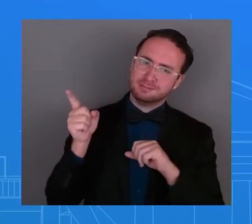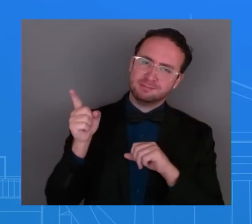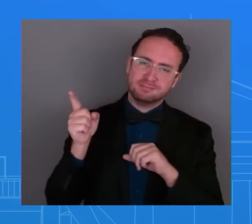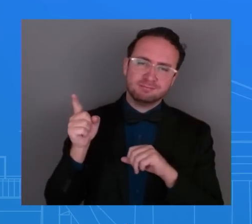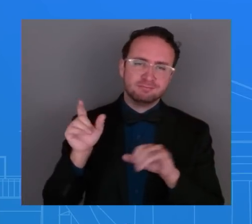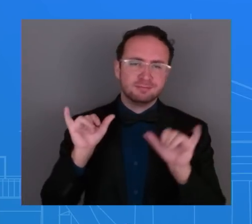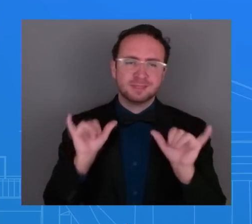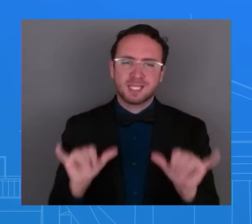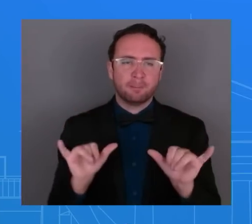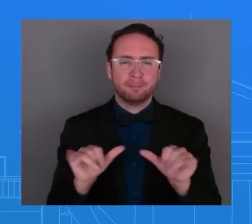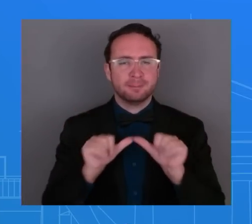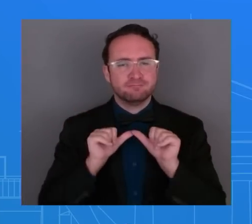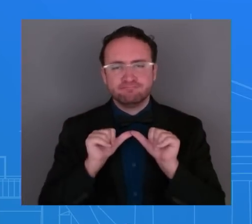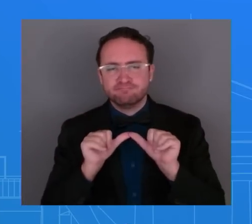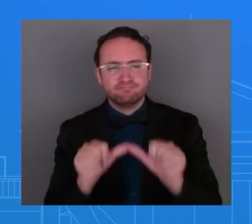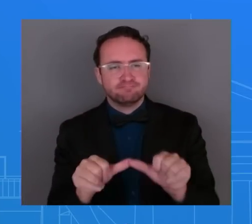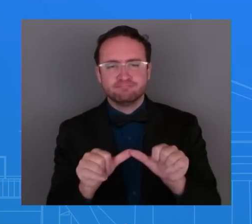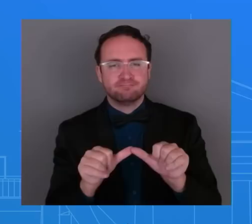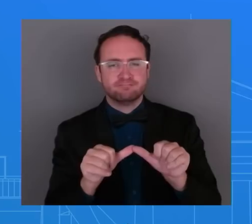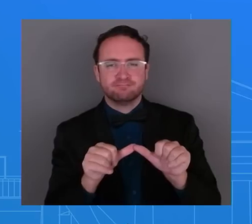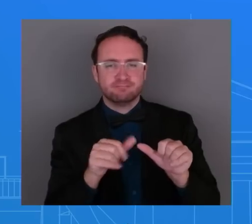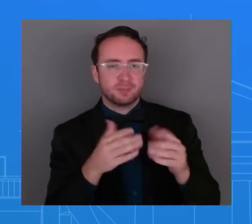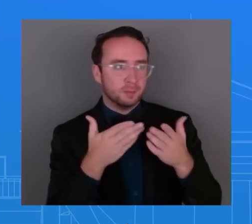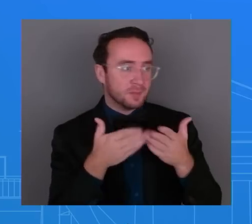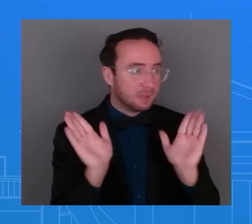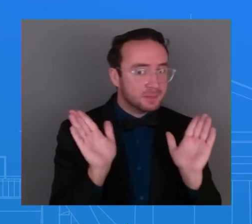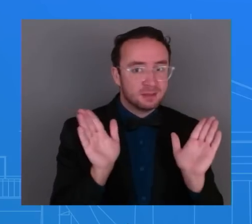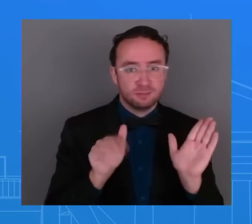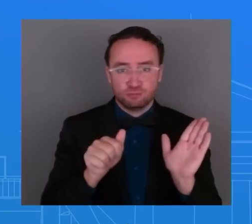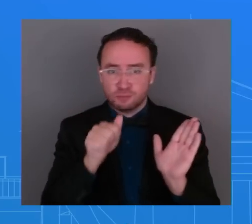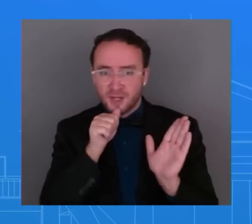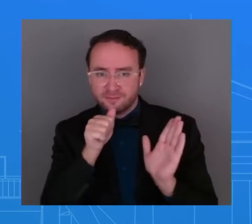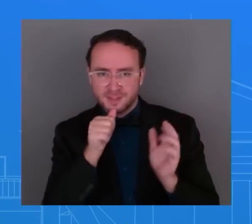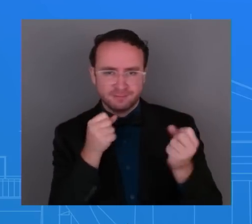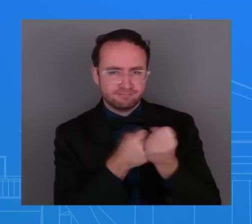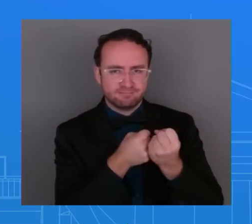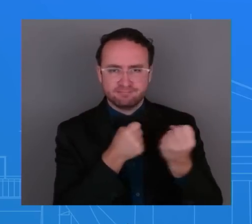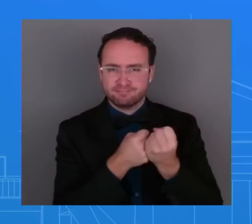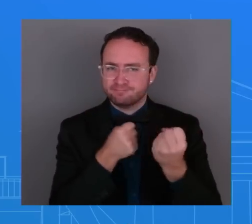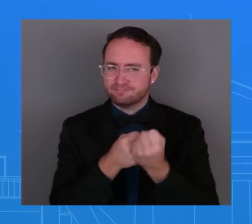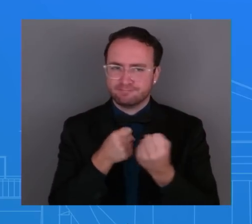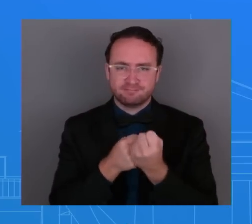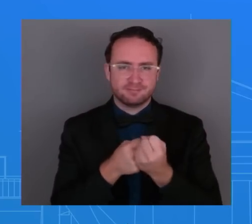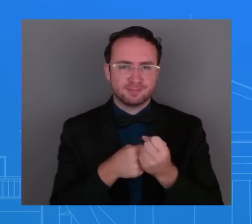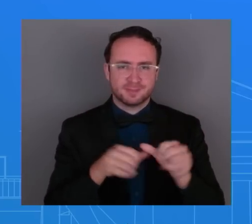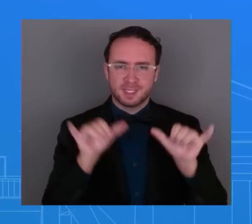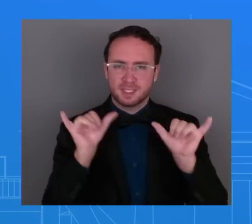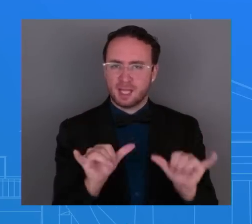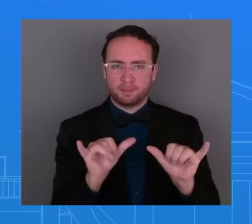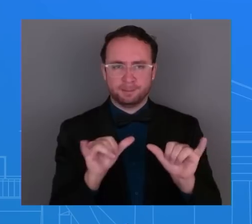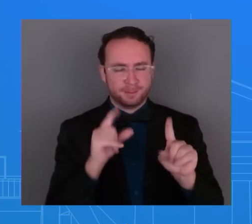Don't have anything -- and he'll continue to do that, but don't have any specific engagement to speak to at this time. The Press: One question on India.